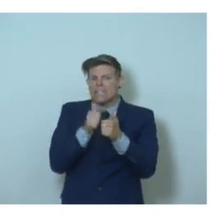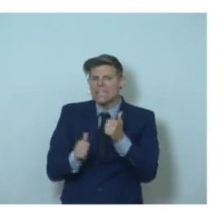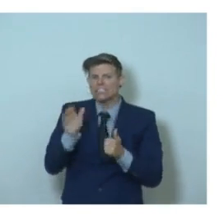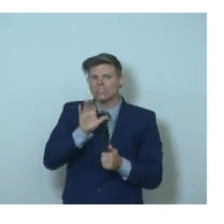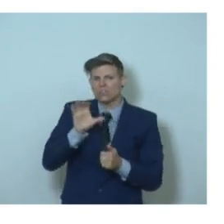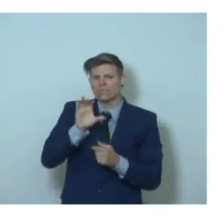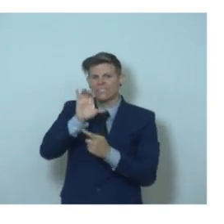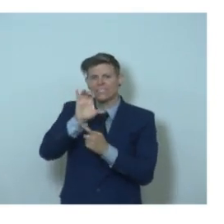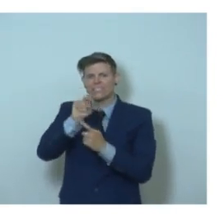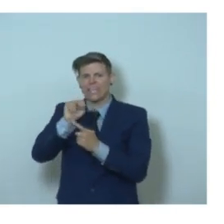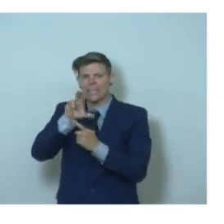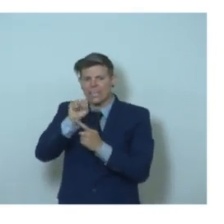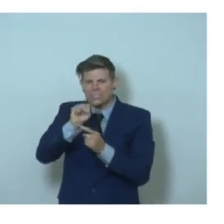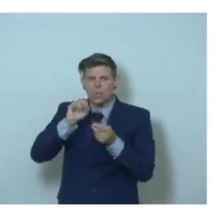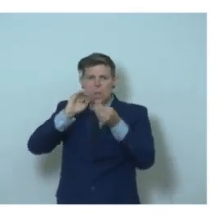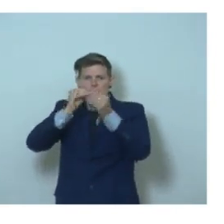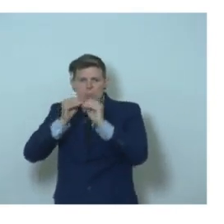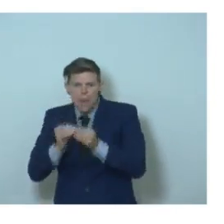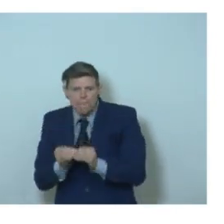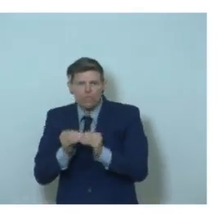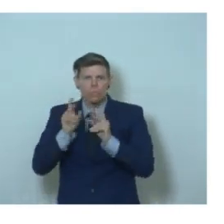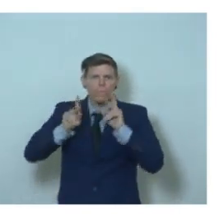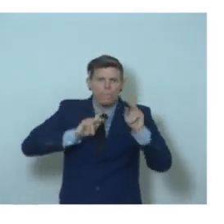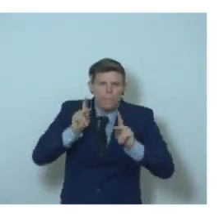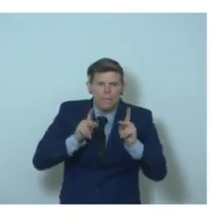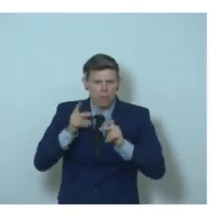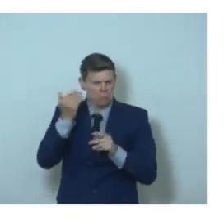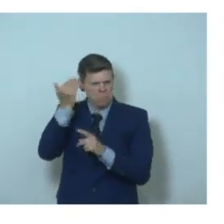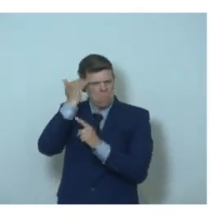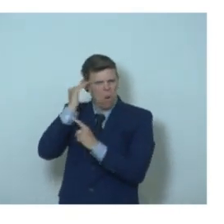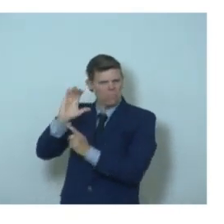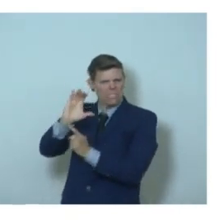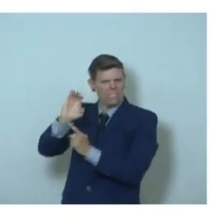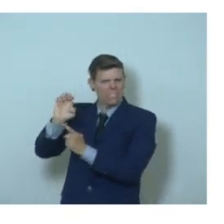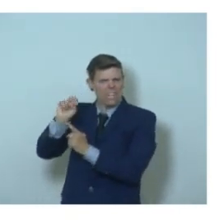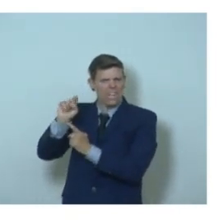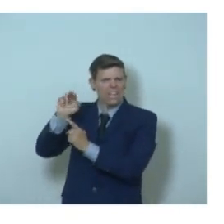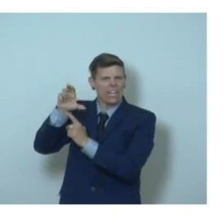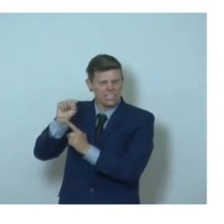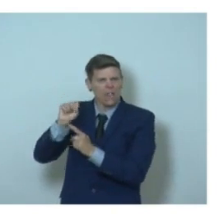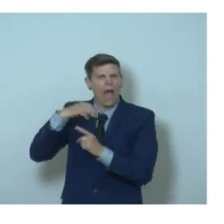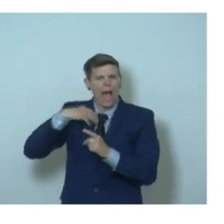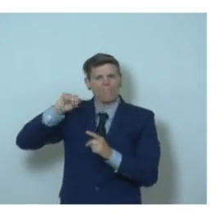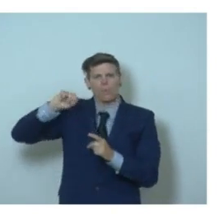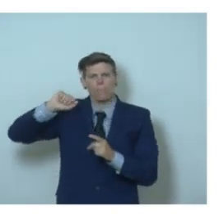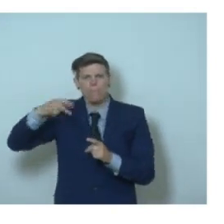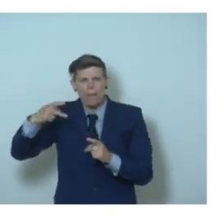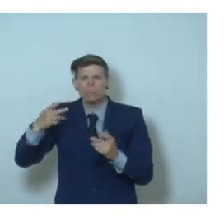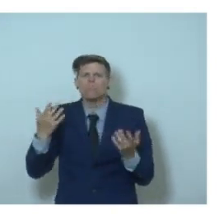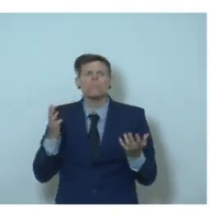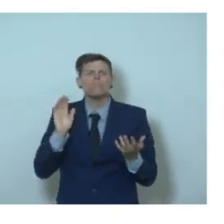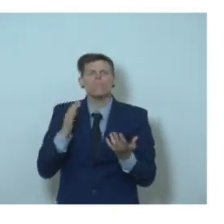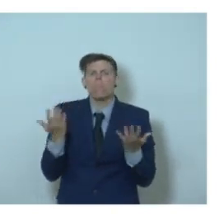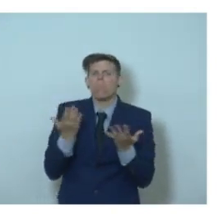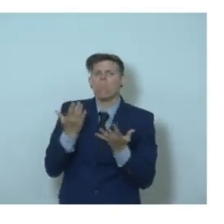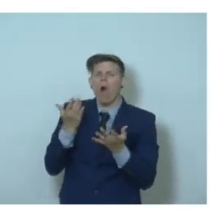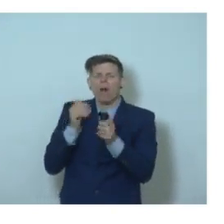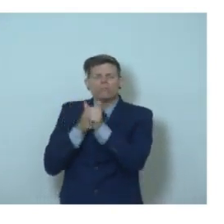AND HAS PUT TOGETHER IS THEY’RE ABLE TO TAKE EACH INDIVIDUAL CENSUS TRACT AND WE HAVE A FAIR AMOUNT OF INFORMATION ABOUT CENSUS TRACTS.